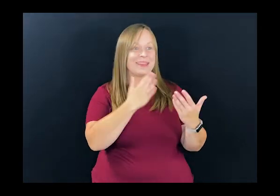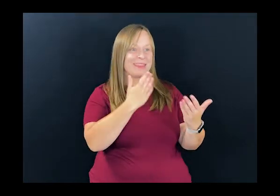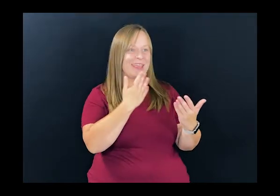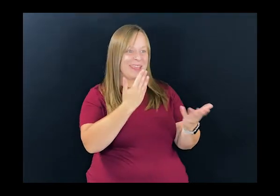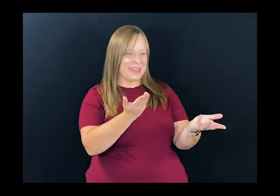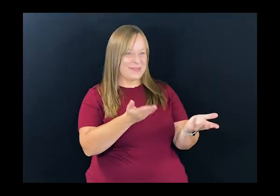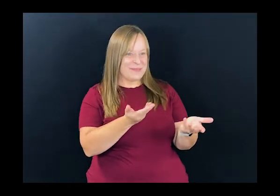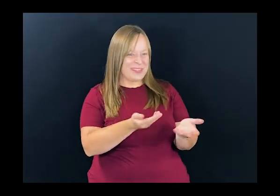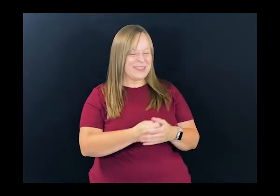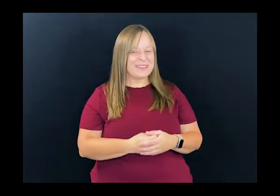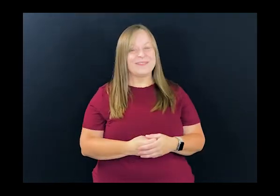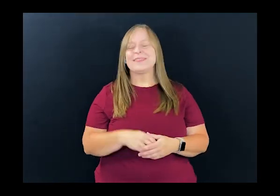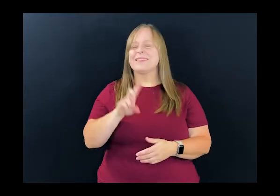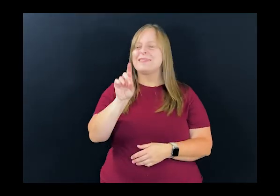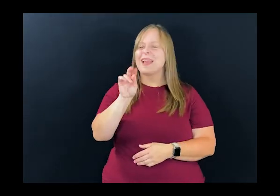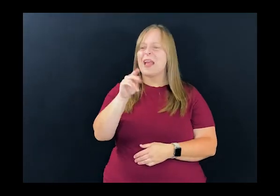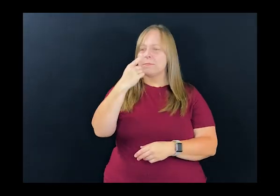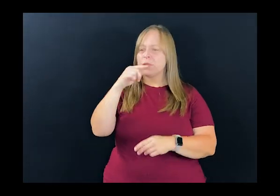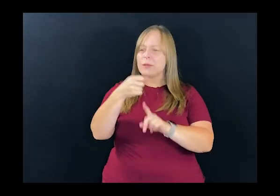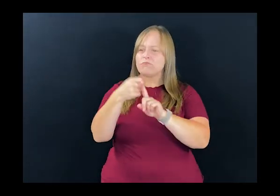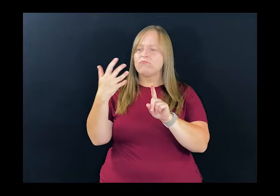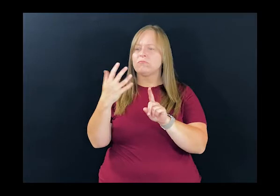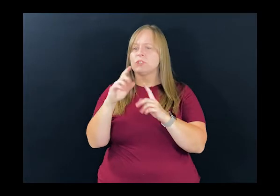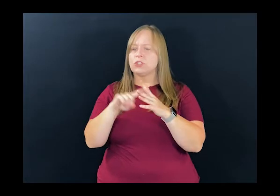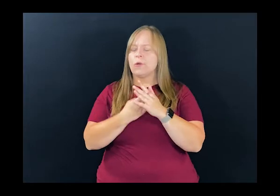[Shameka] Glad to be here. Donna, can you start by telling us